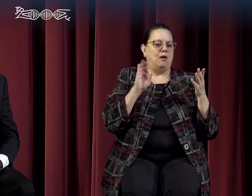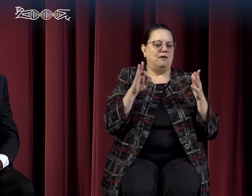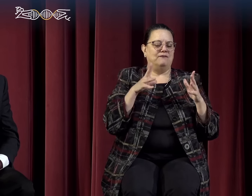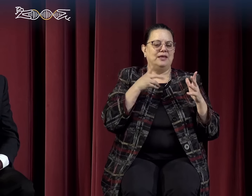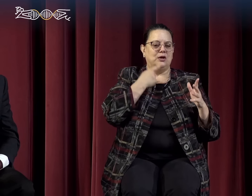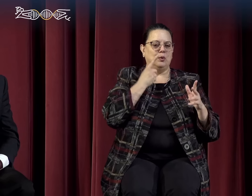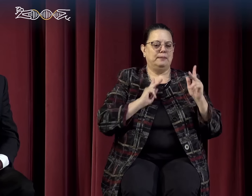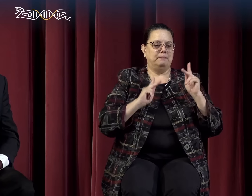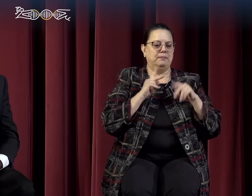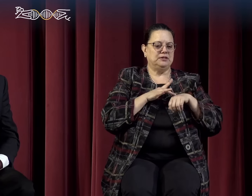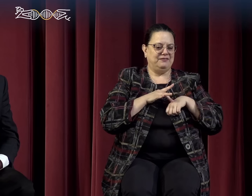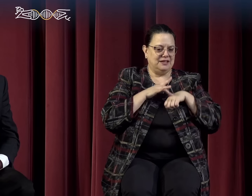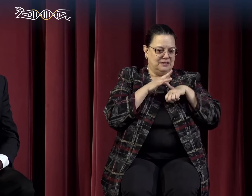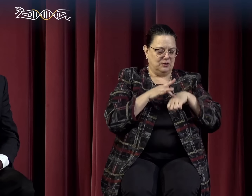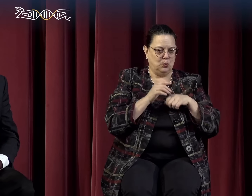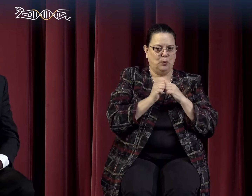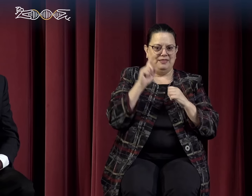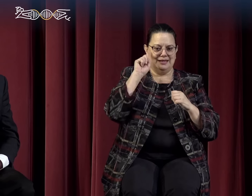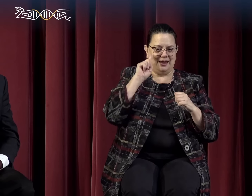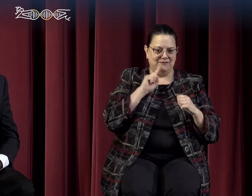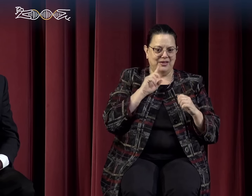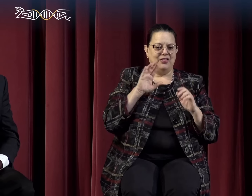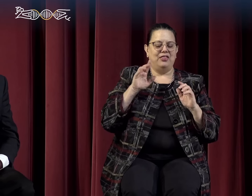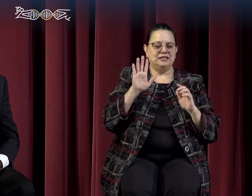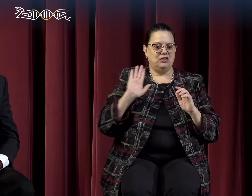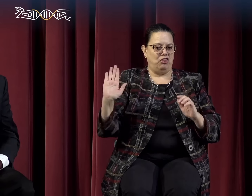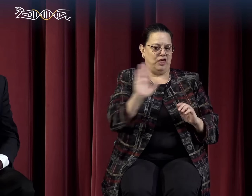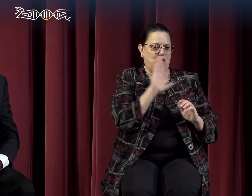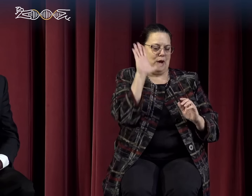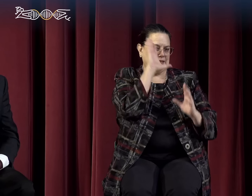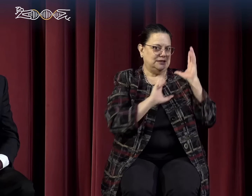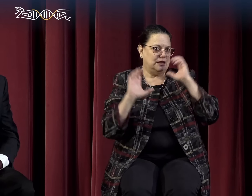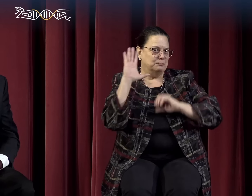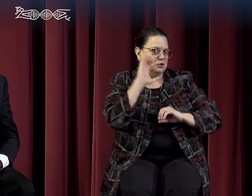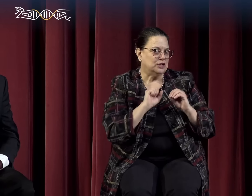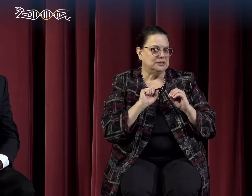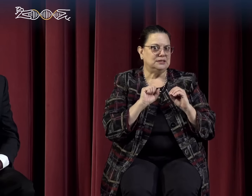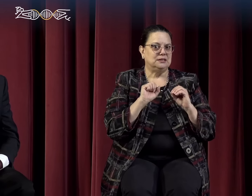Hearing people's obsession with Deaf people is based on their own